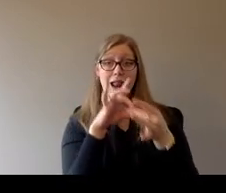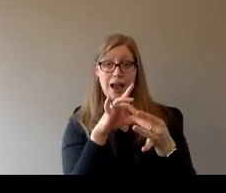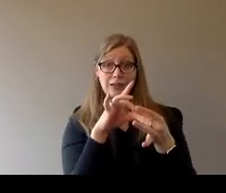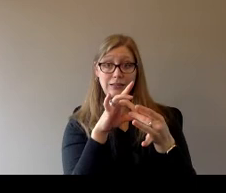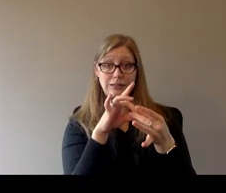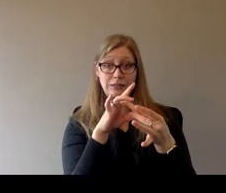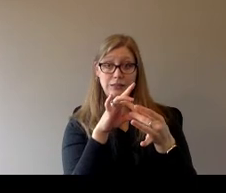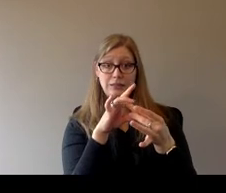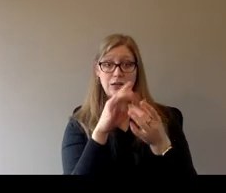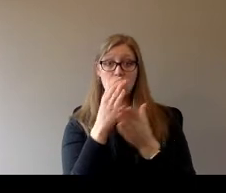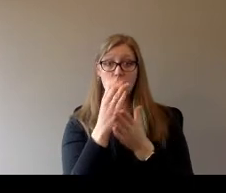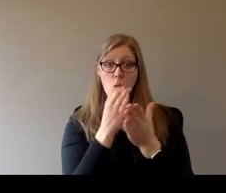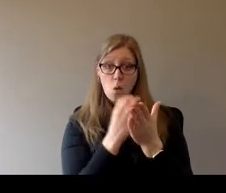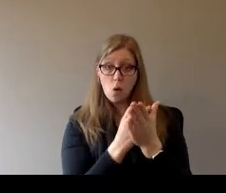be posting a daily task.